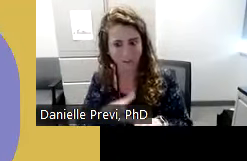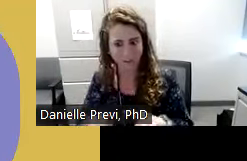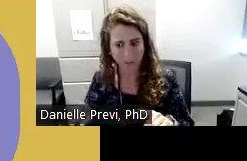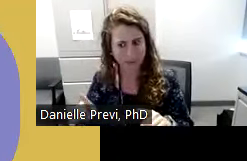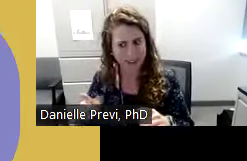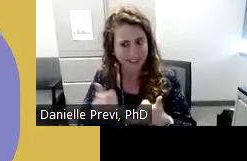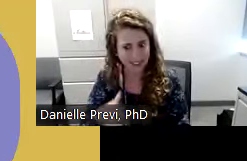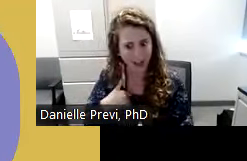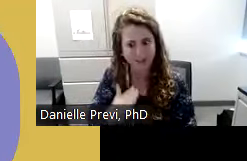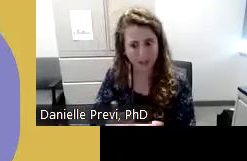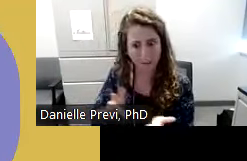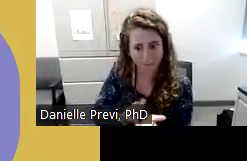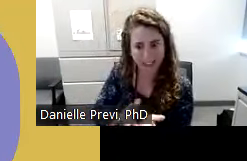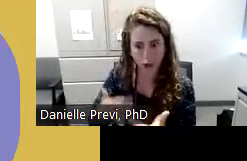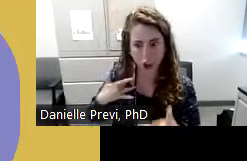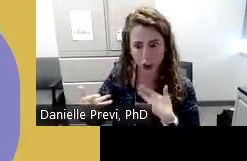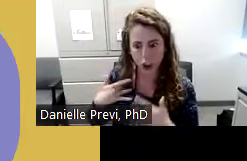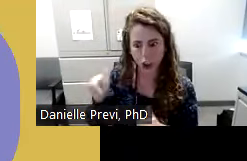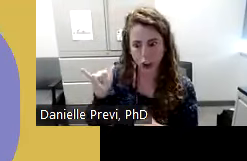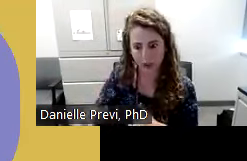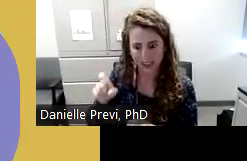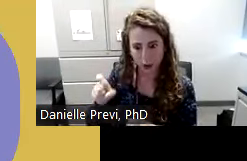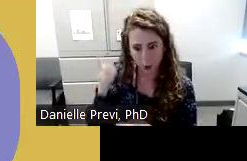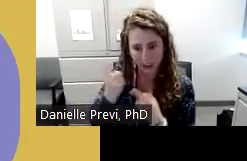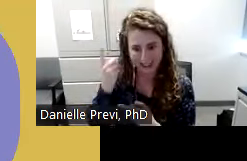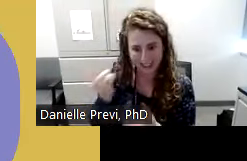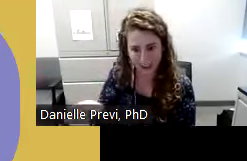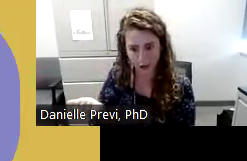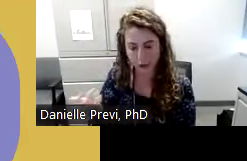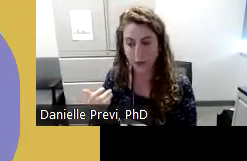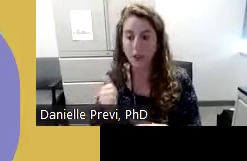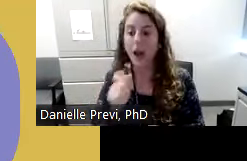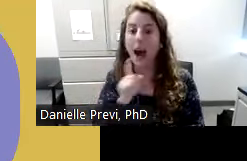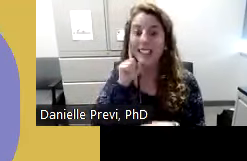a deaf person can be cultural deaf but still have some medical concerns that are valid and that we